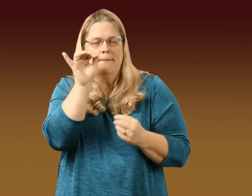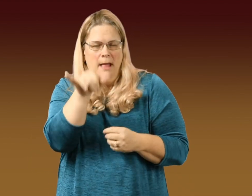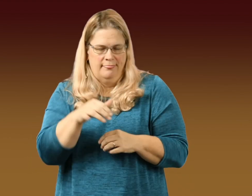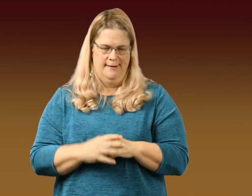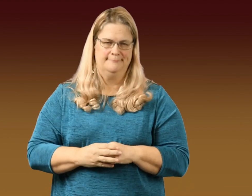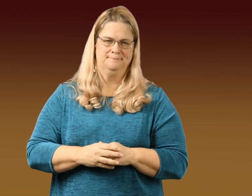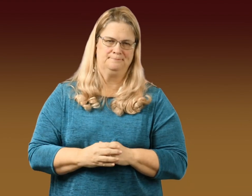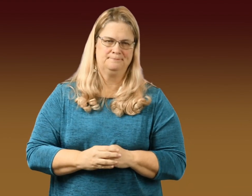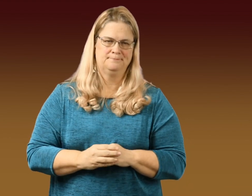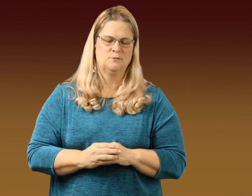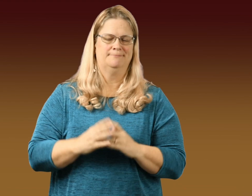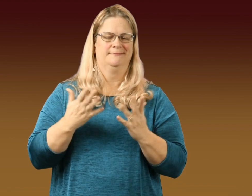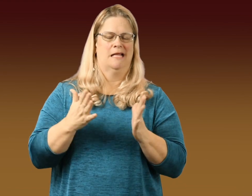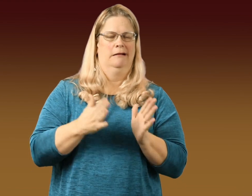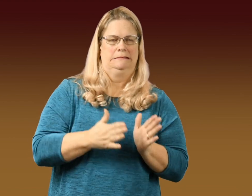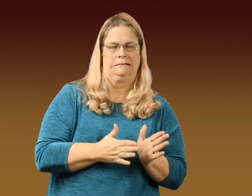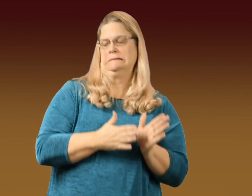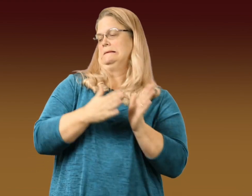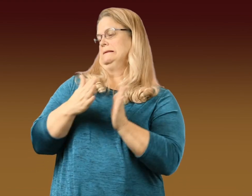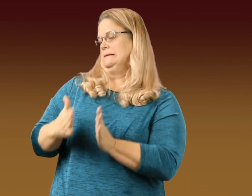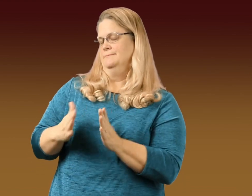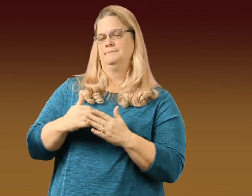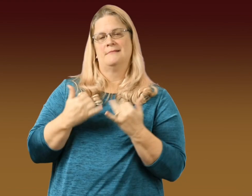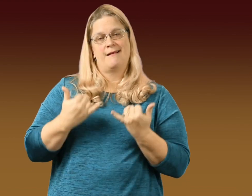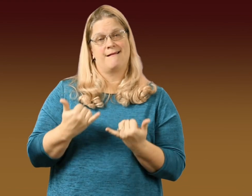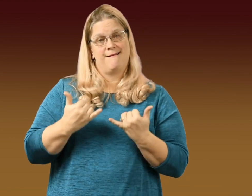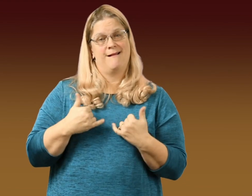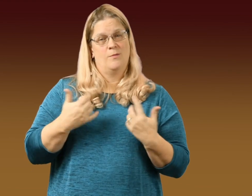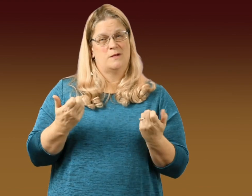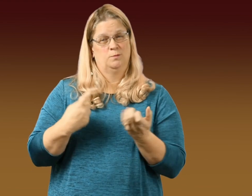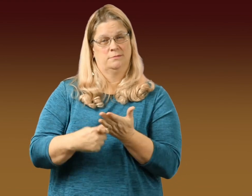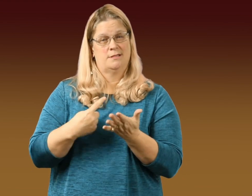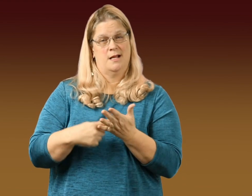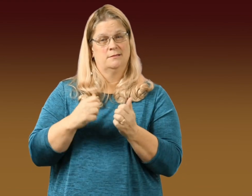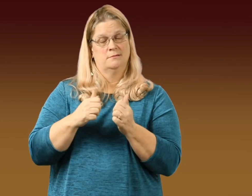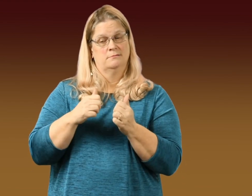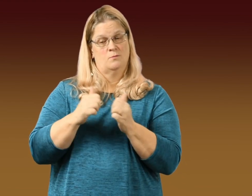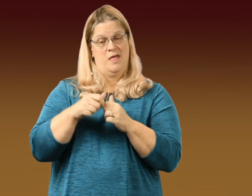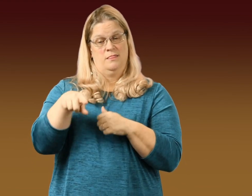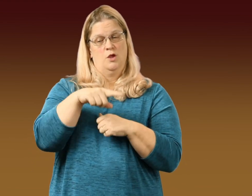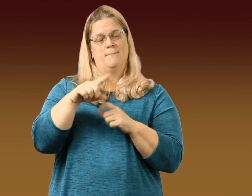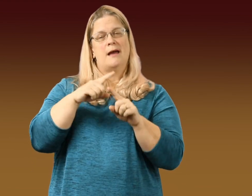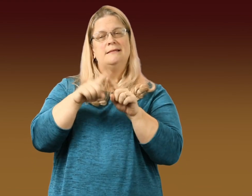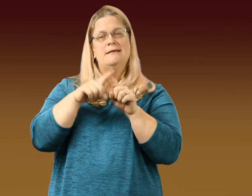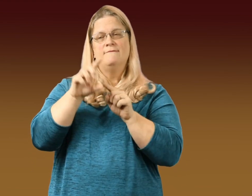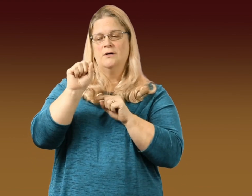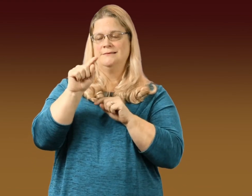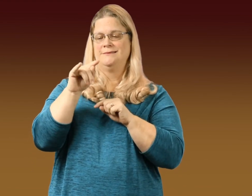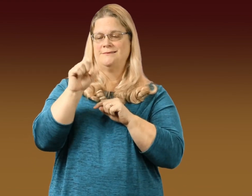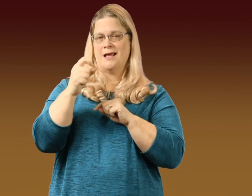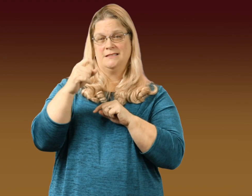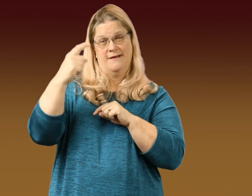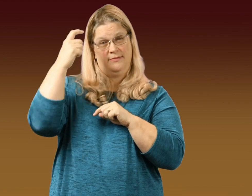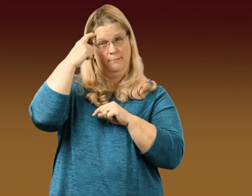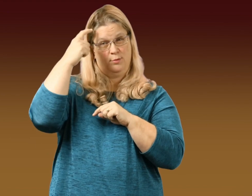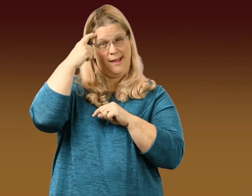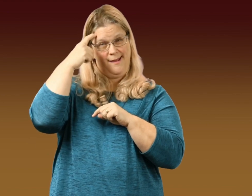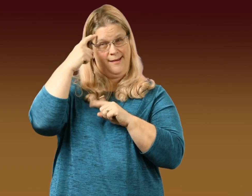So be thinking about that. So now, I do want to talk with you about the different states of the brain.